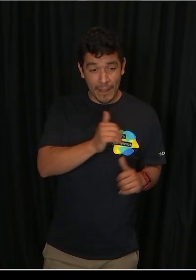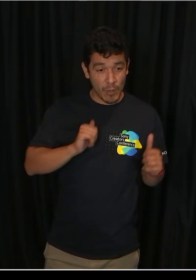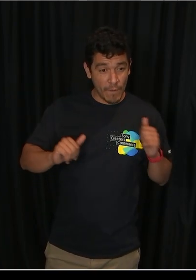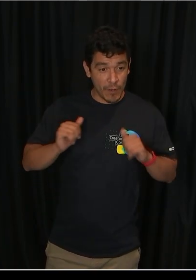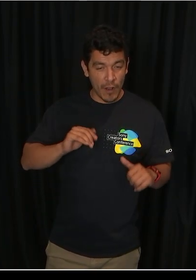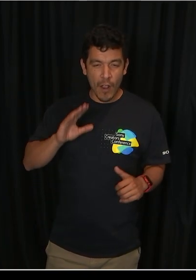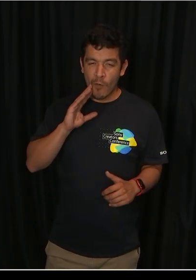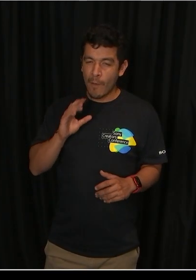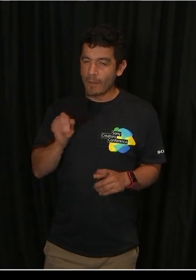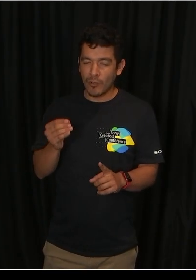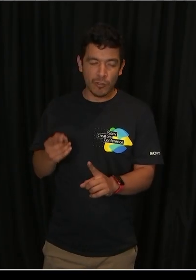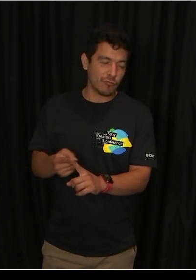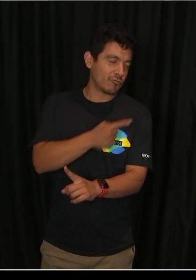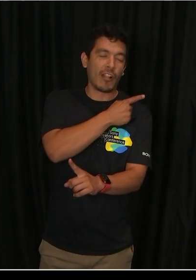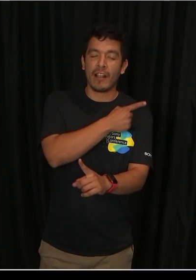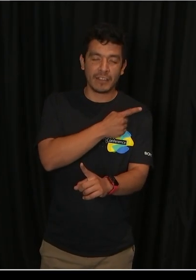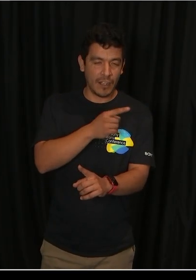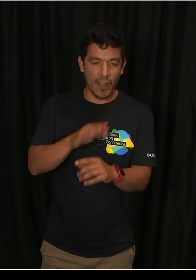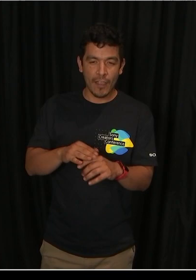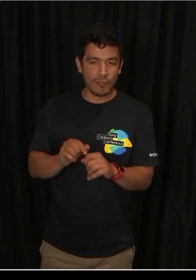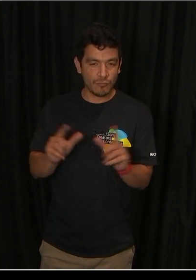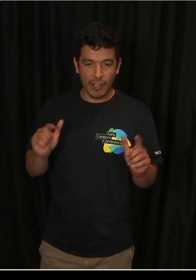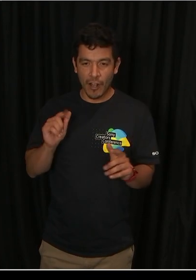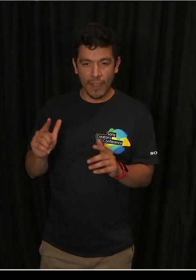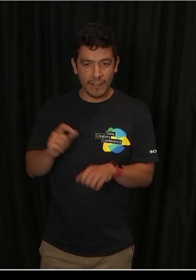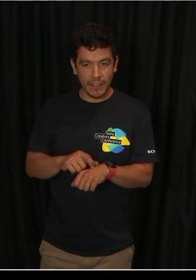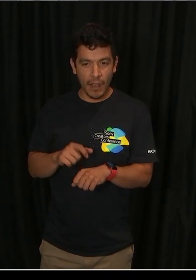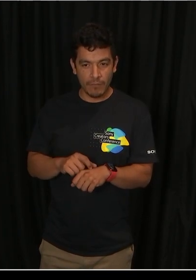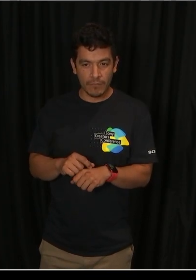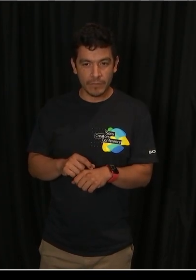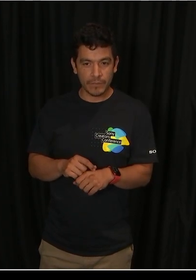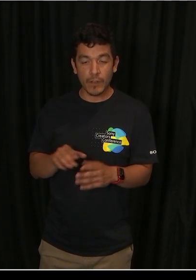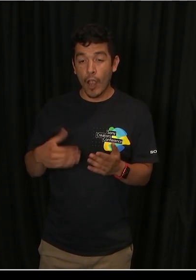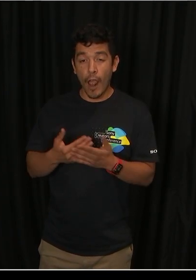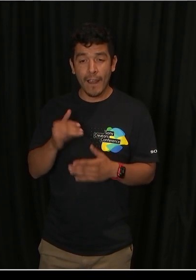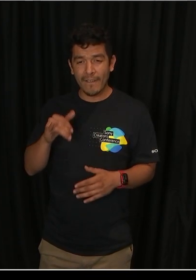it would have been so much on the screen all the time: his look, all of that would have been too much.